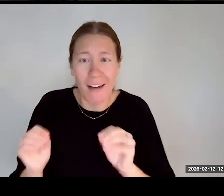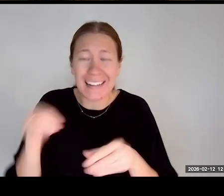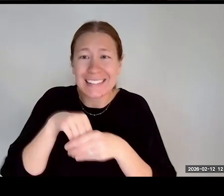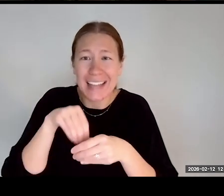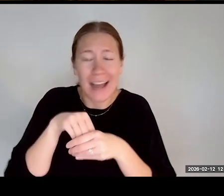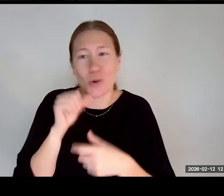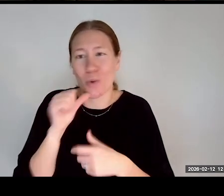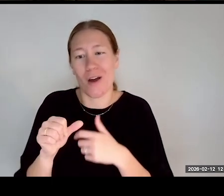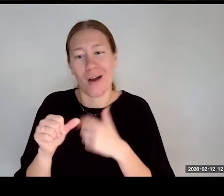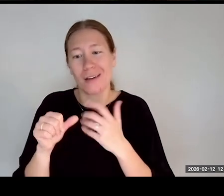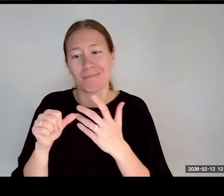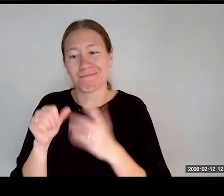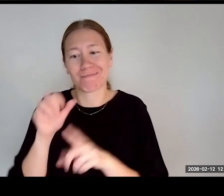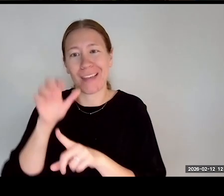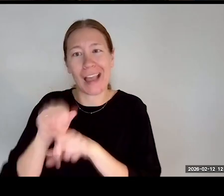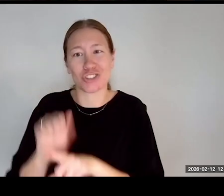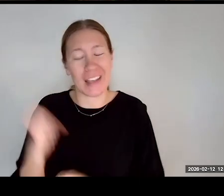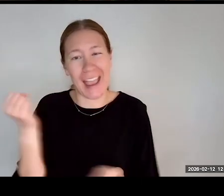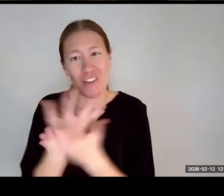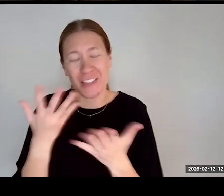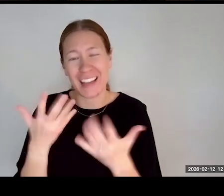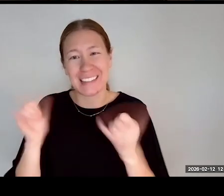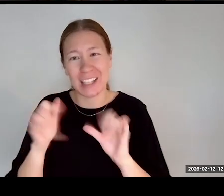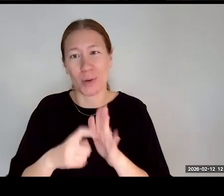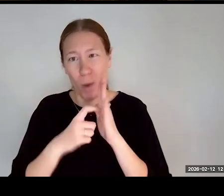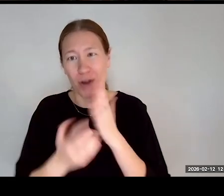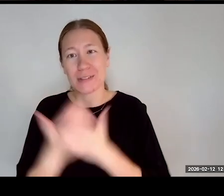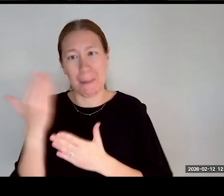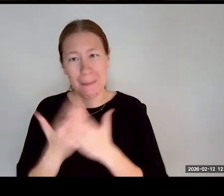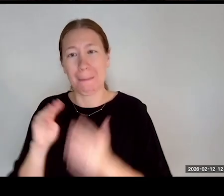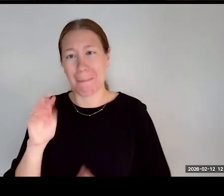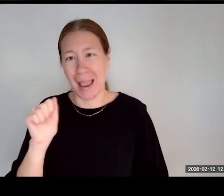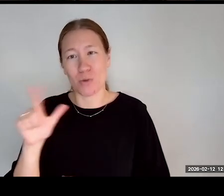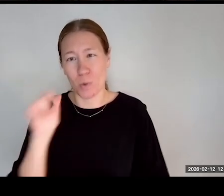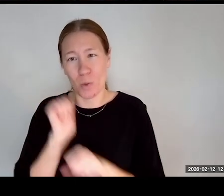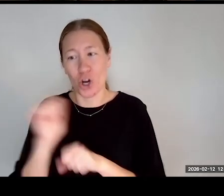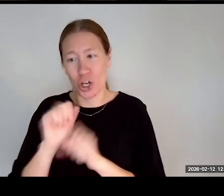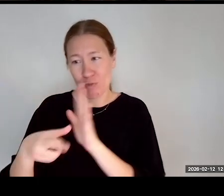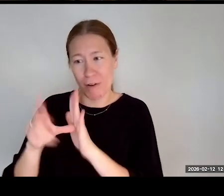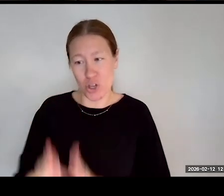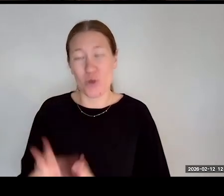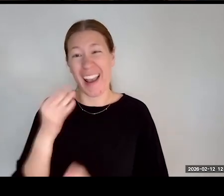going to catch everything. It still requires manual review and it still requires knowledge of these elements and how to apply them.